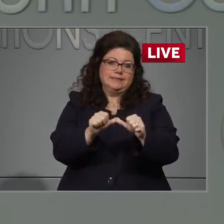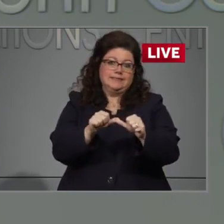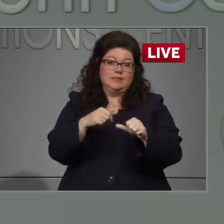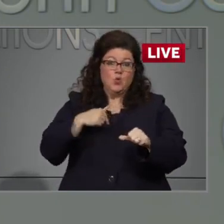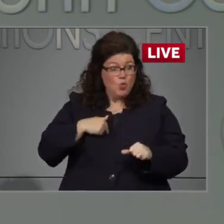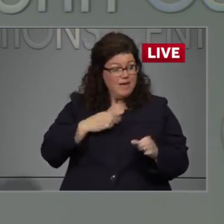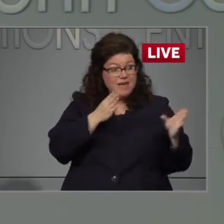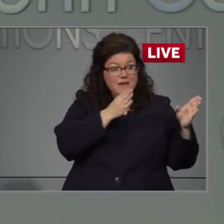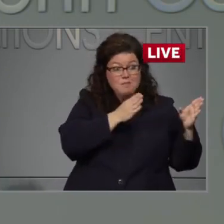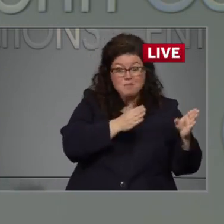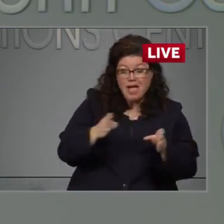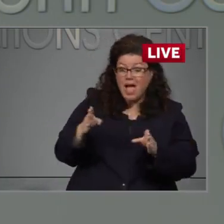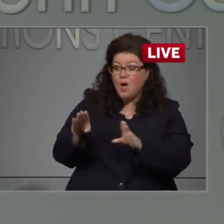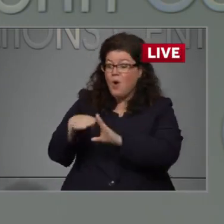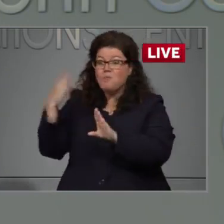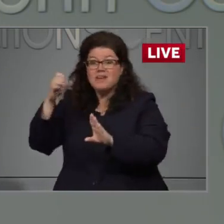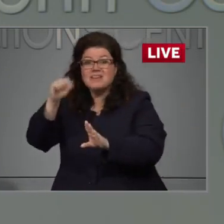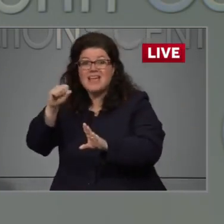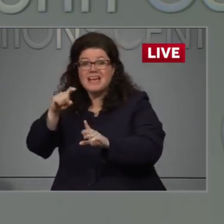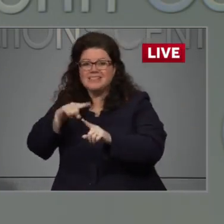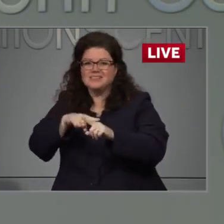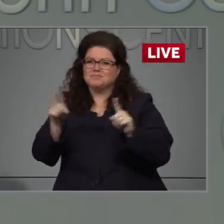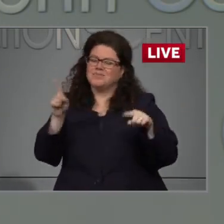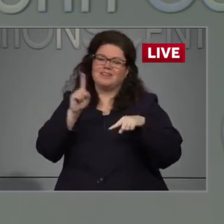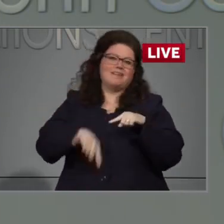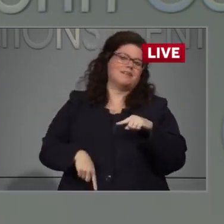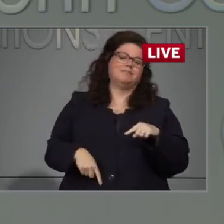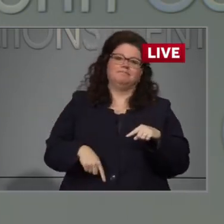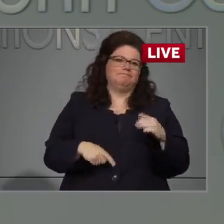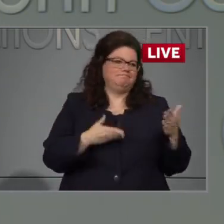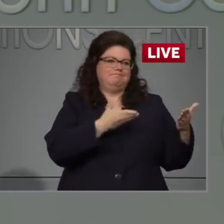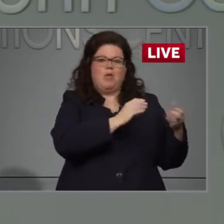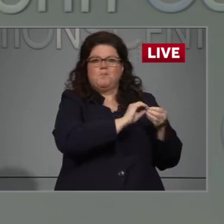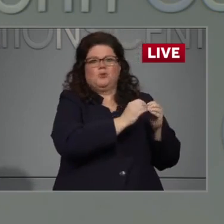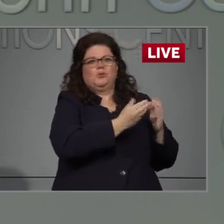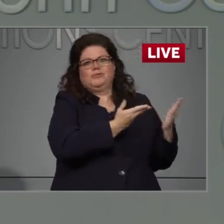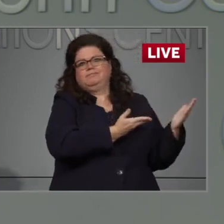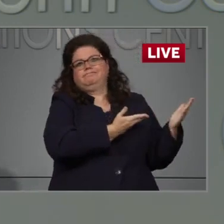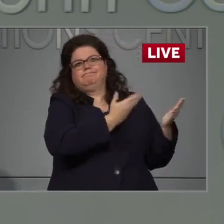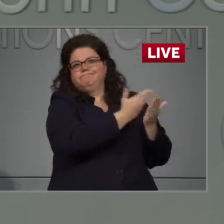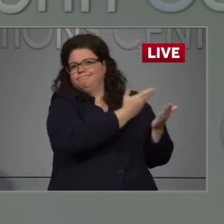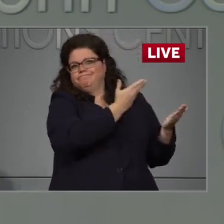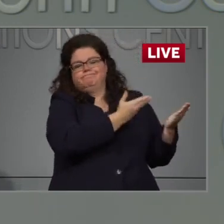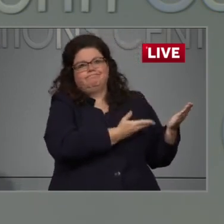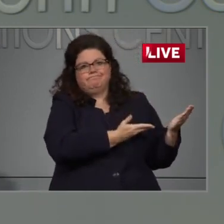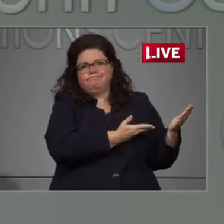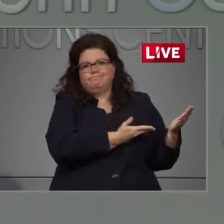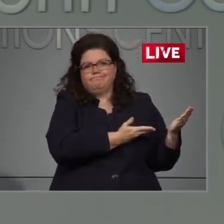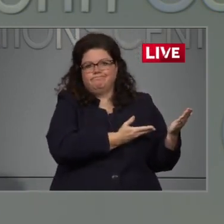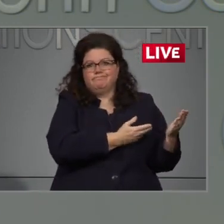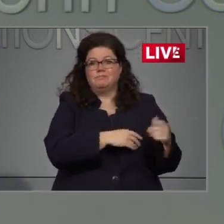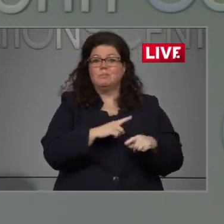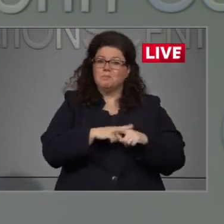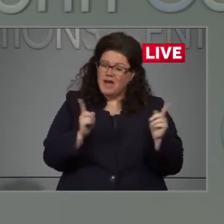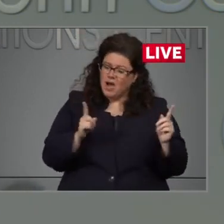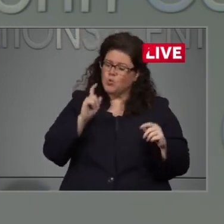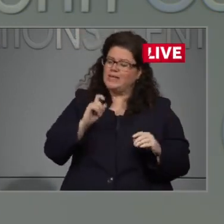FOR ANOTHER THREE WEEKS AND THIS IS NOT WHERE WE PLAN TO BE WANTED TO BE.